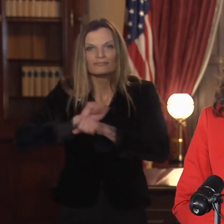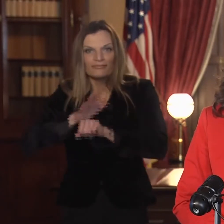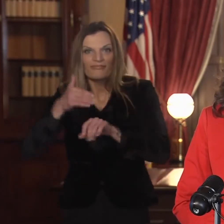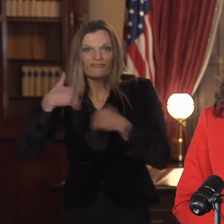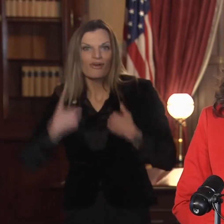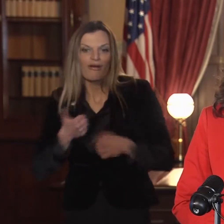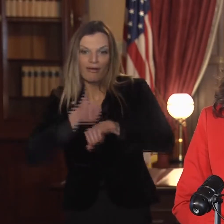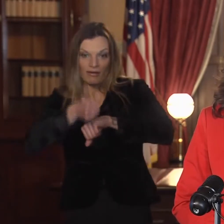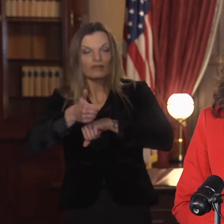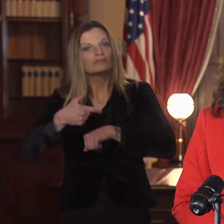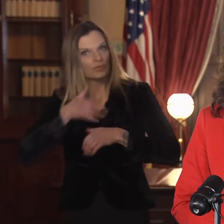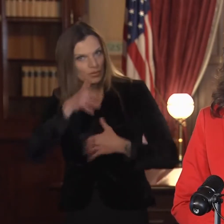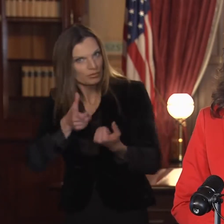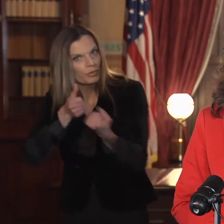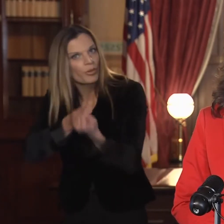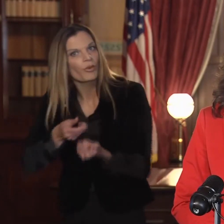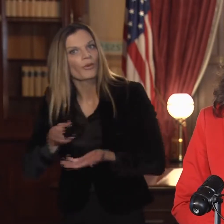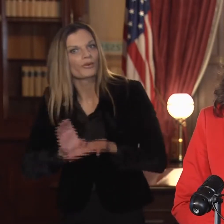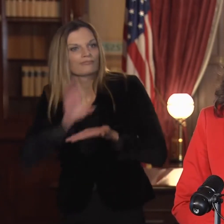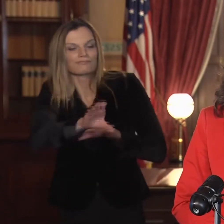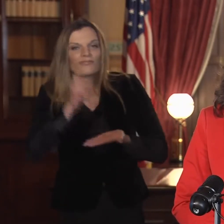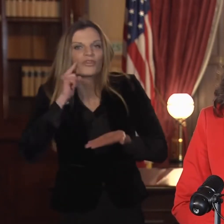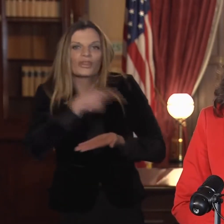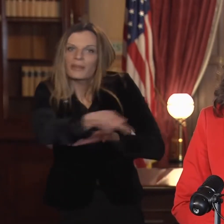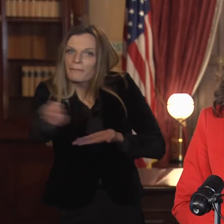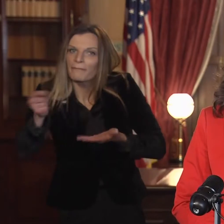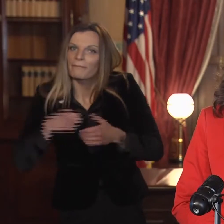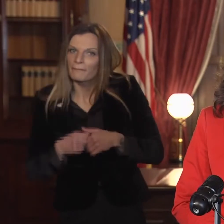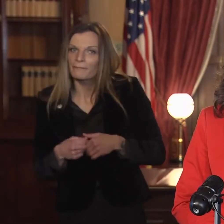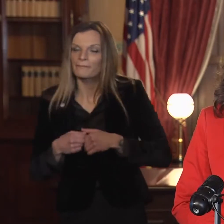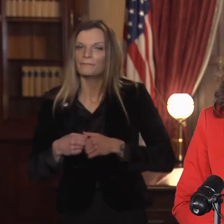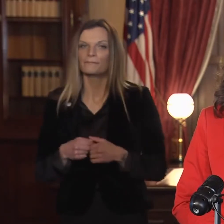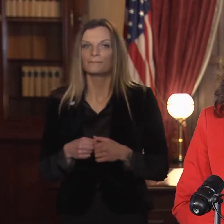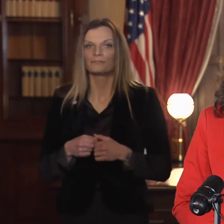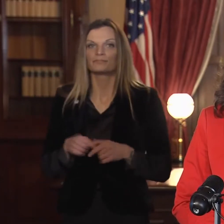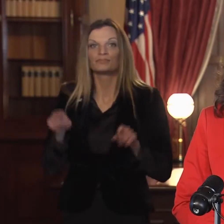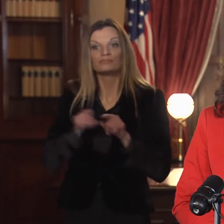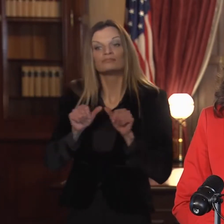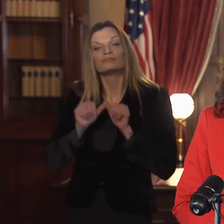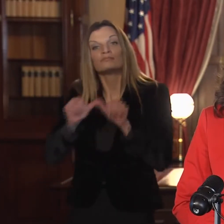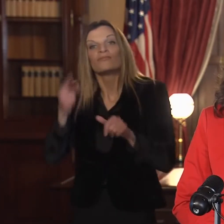TO FAMILIES AND BUSINESSES THAT HAVE BEEN HIT THE HARDEST.